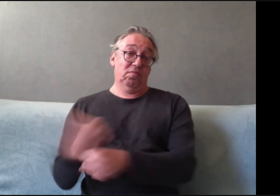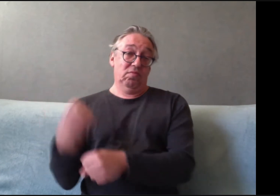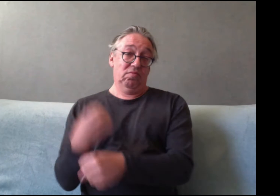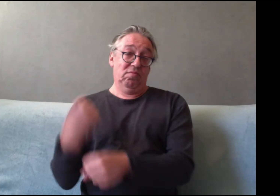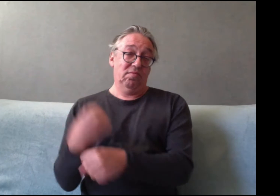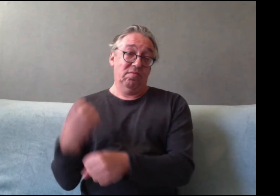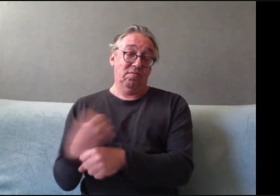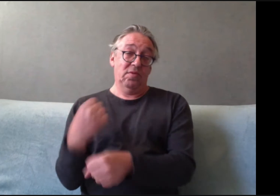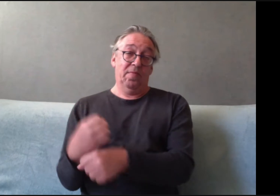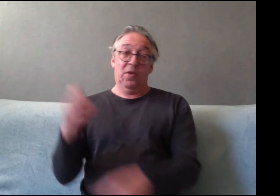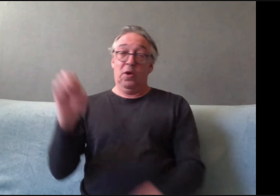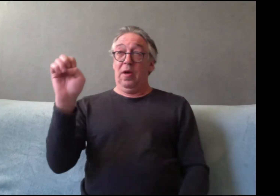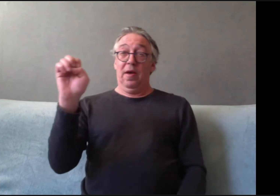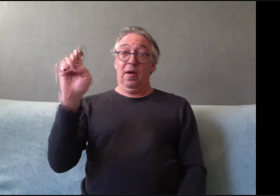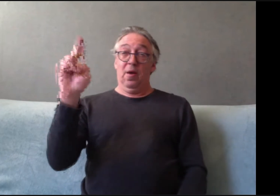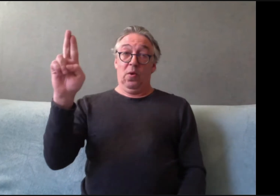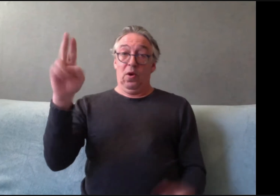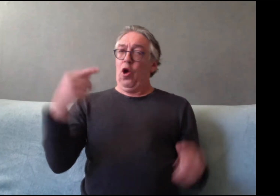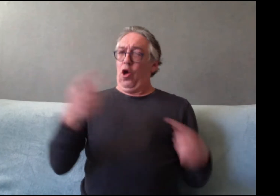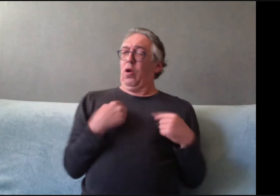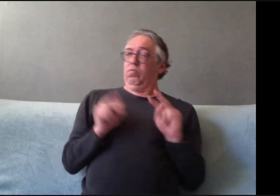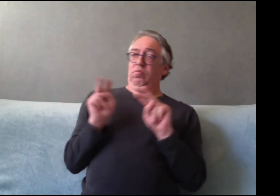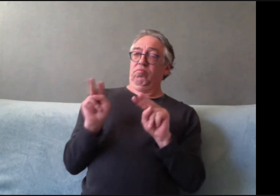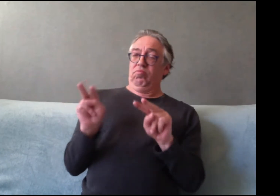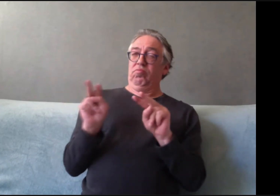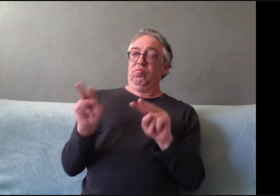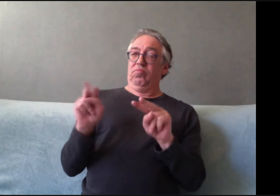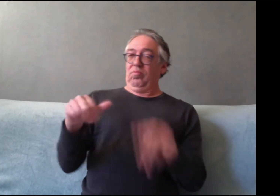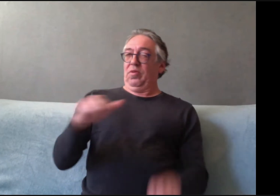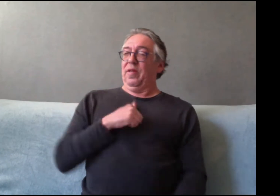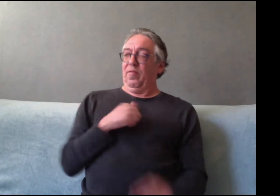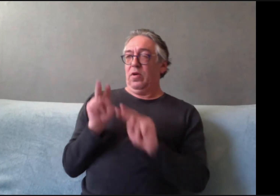I've been following closely and participating;